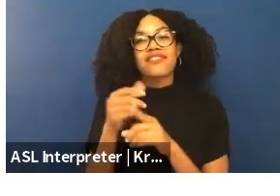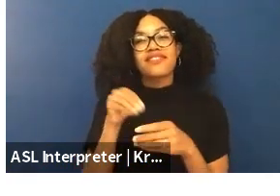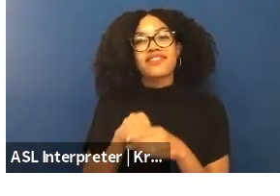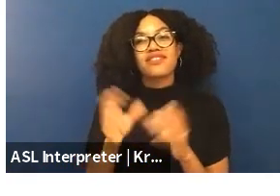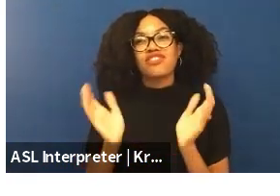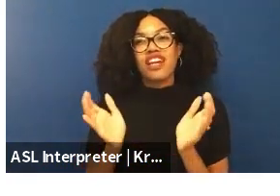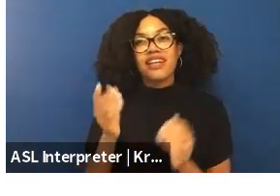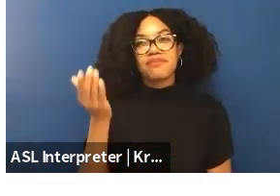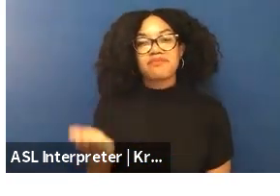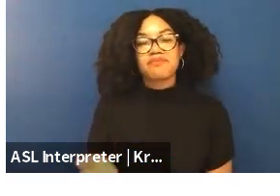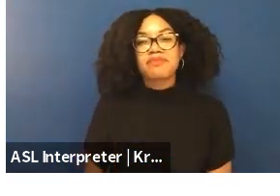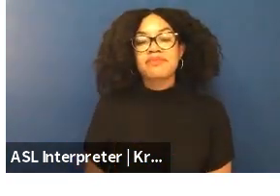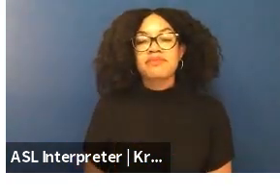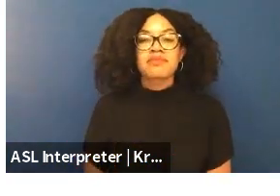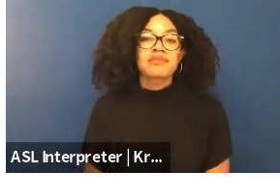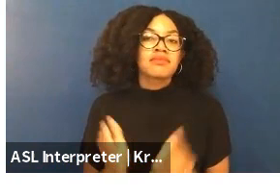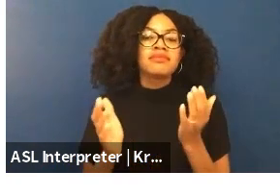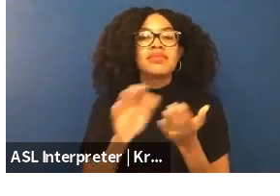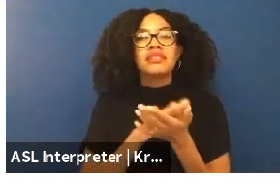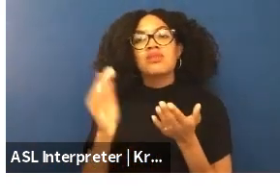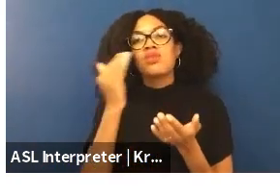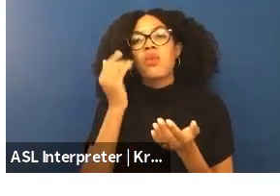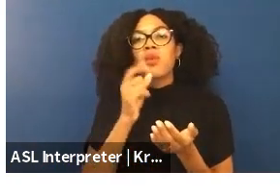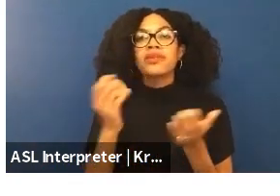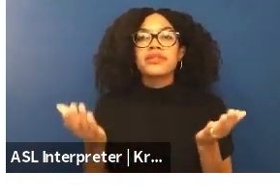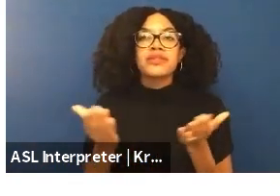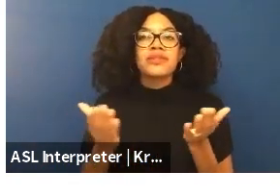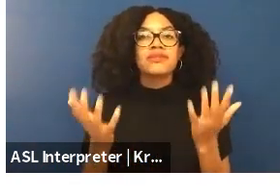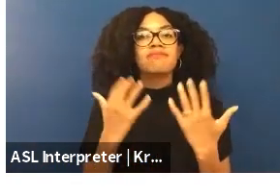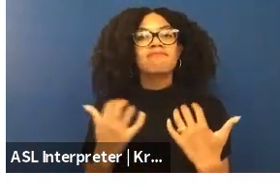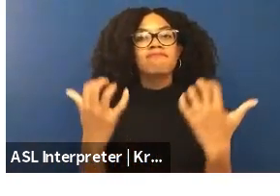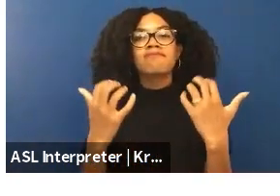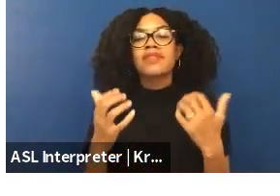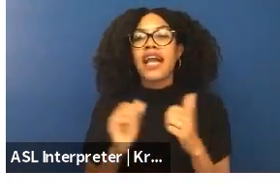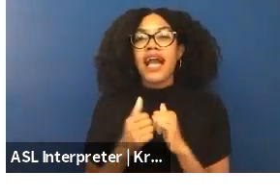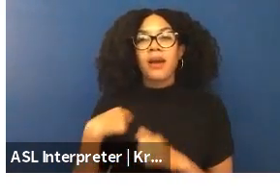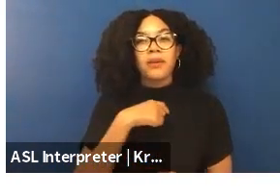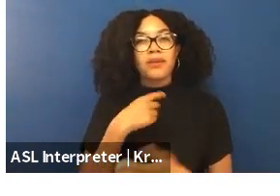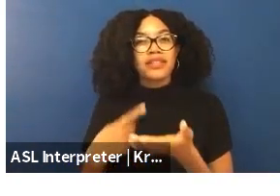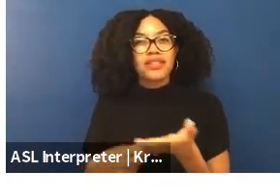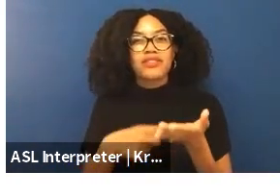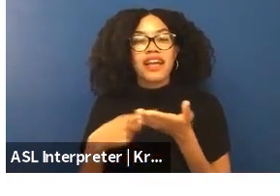It's always good to know who's in the room and how we'll be interacting today. So, in addition to